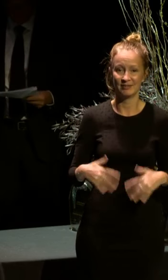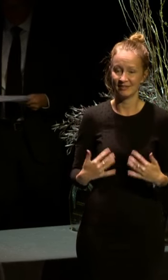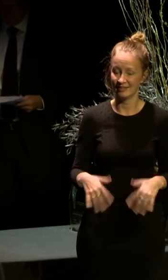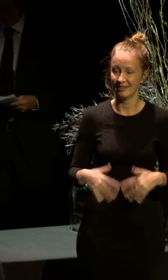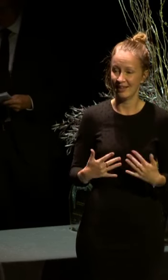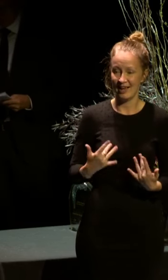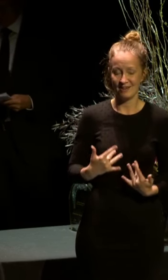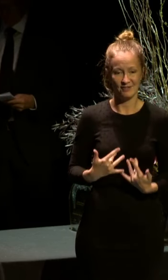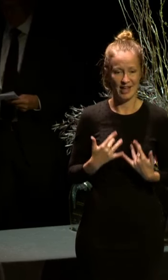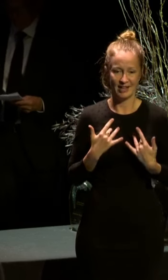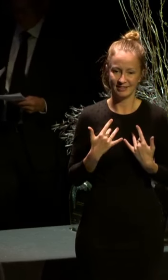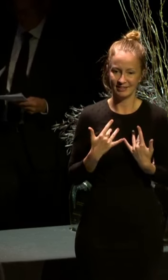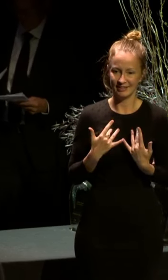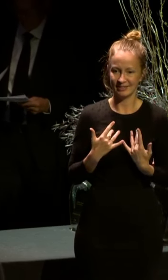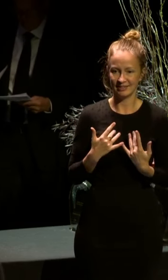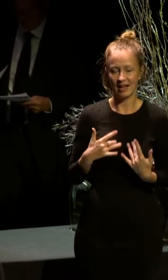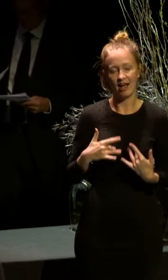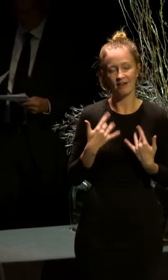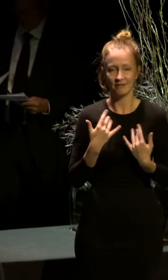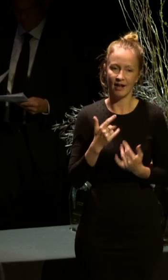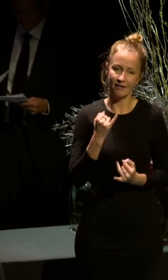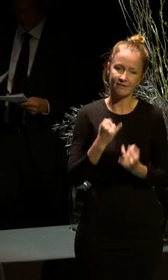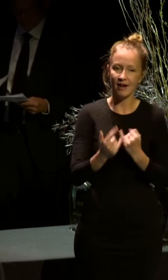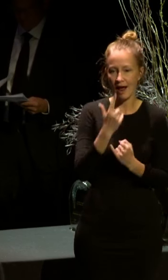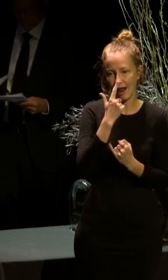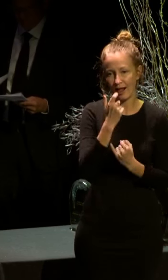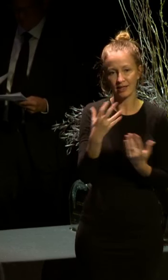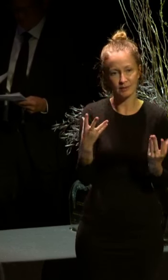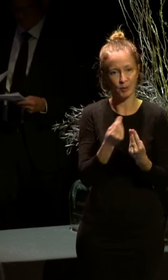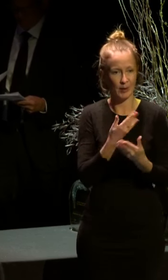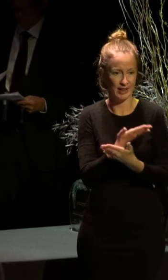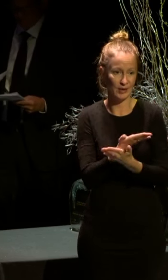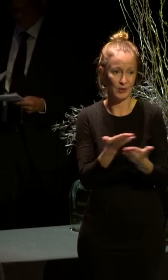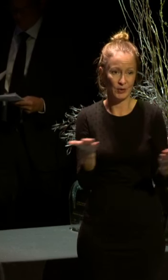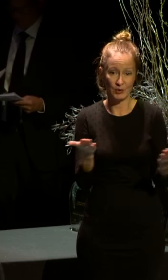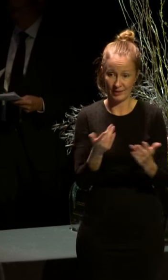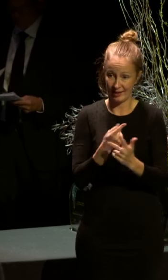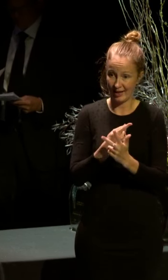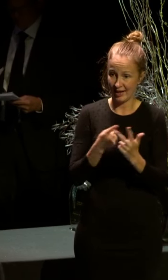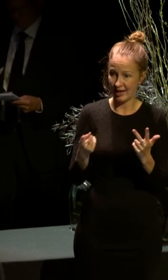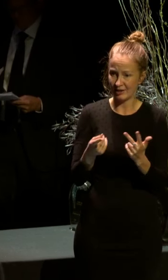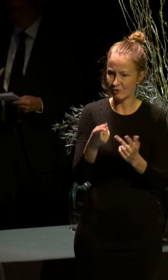I feel very honoured to be amongst you all. You're all...superheroes.